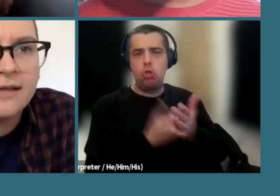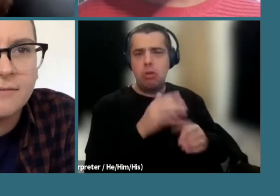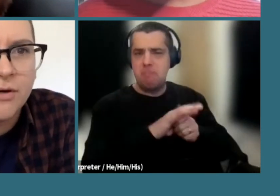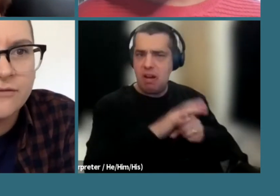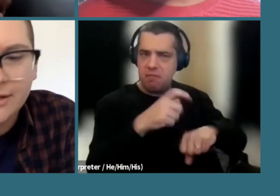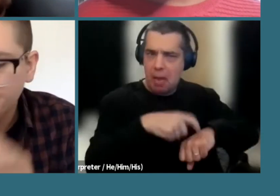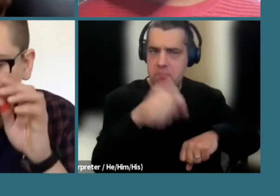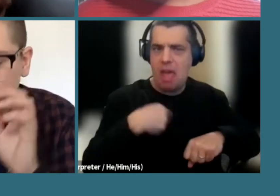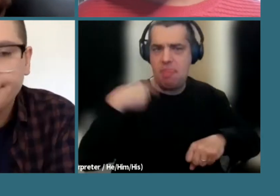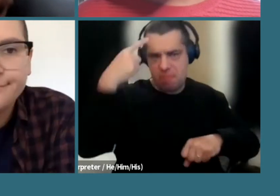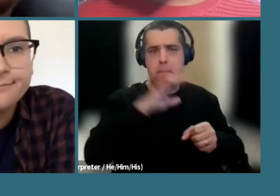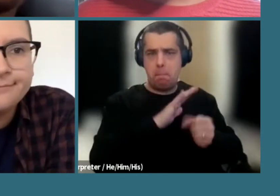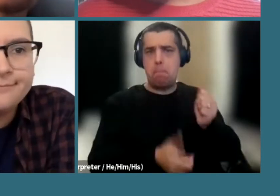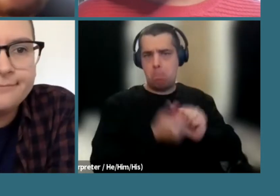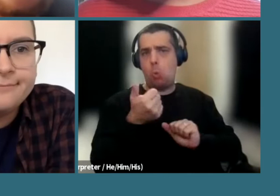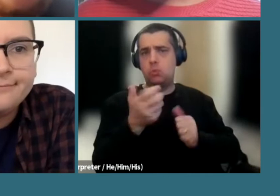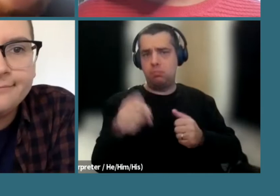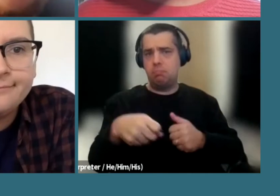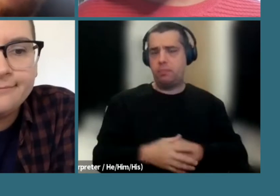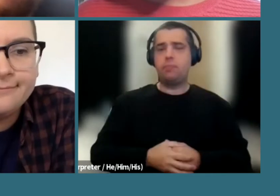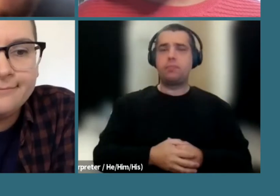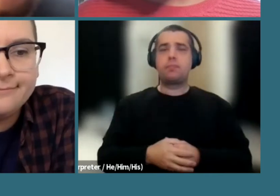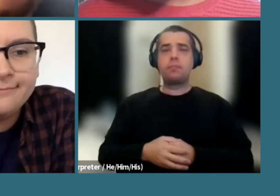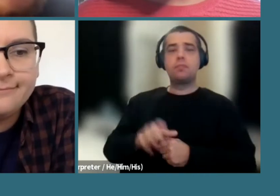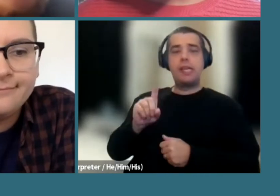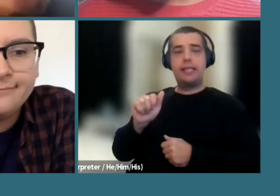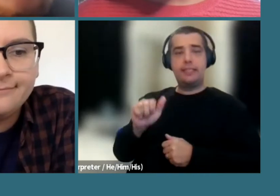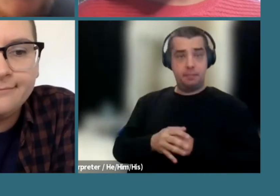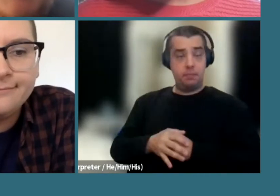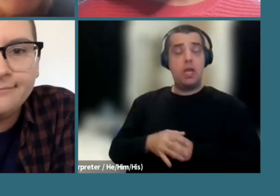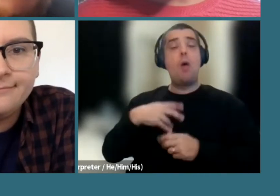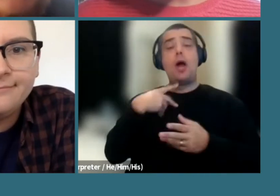I think most of it. I do want to talk about those additional